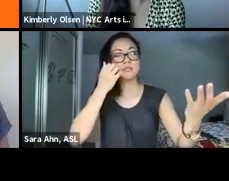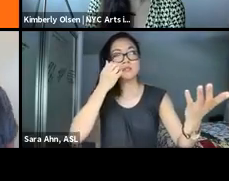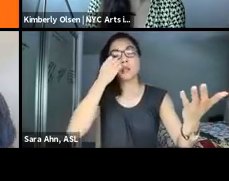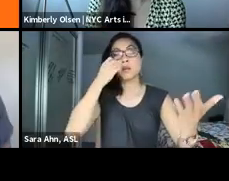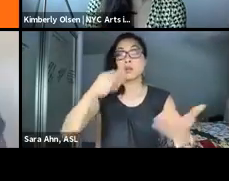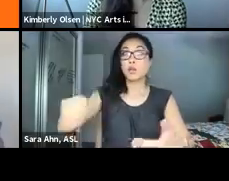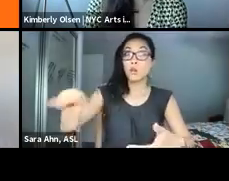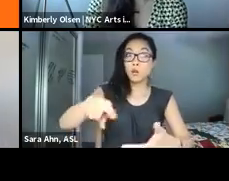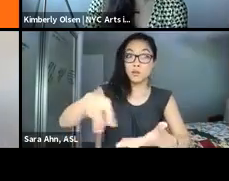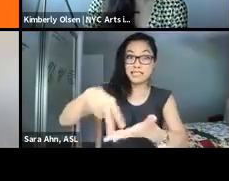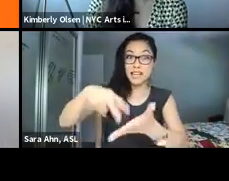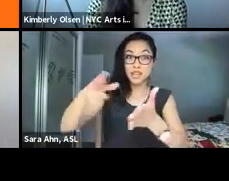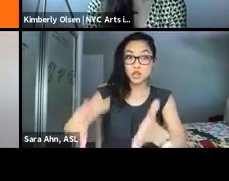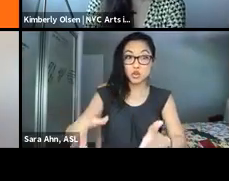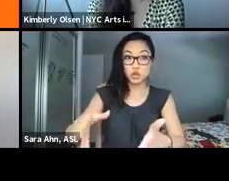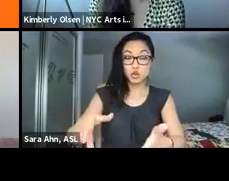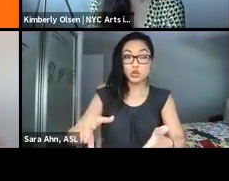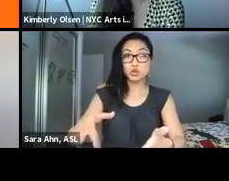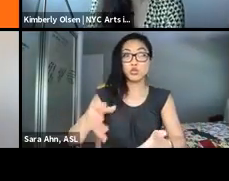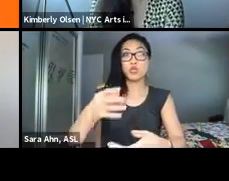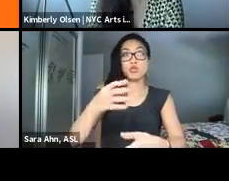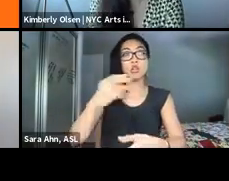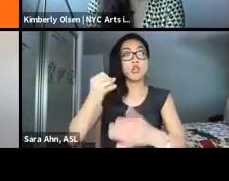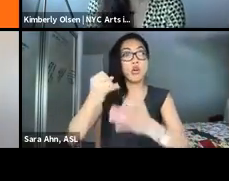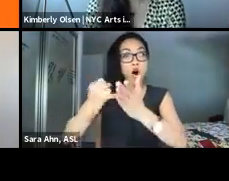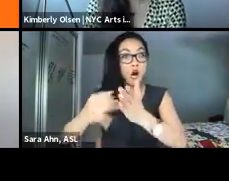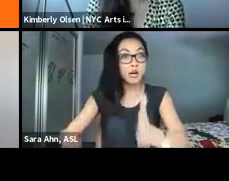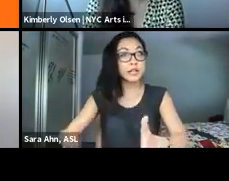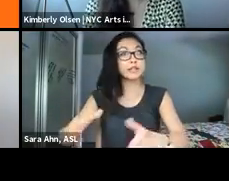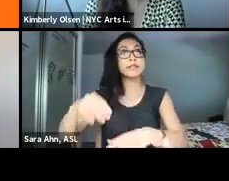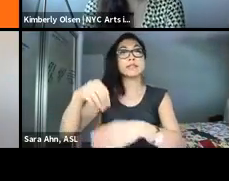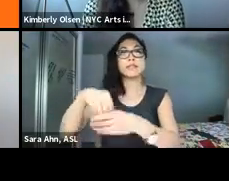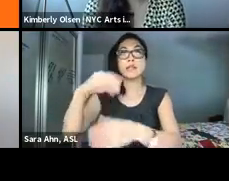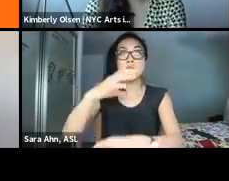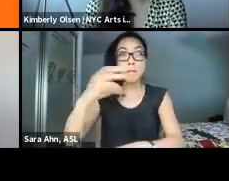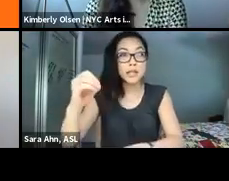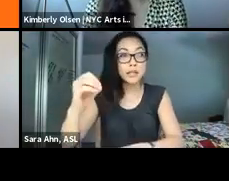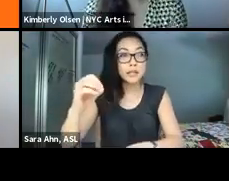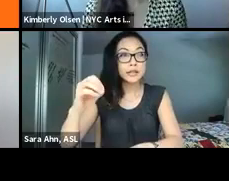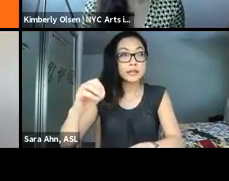are there going to be as many classes to teach, probably not because of the cuts.